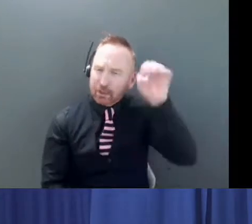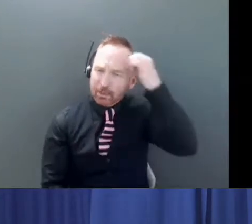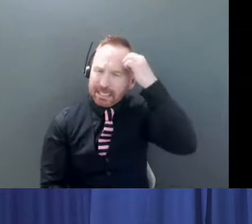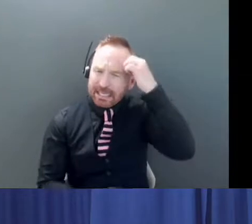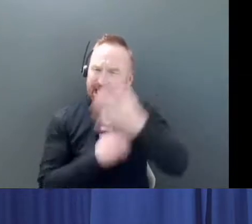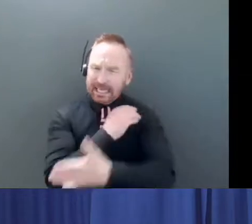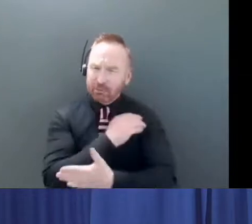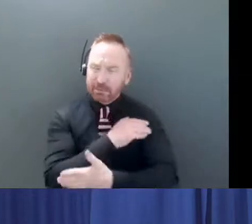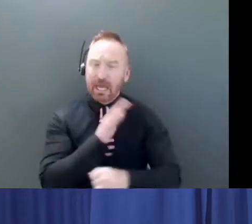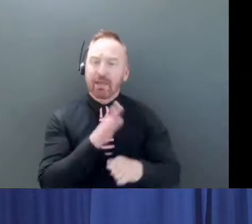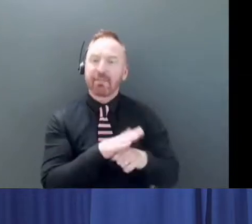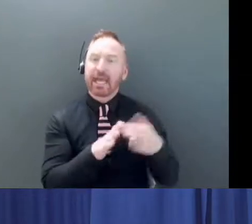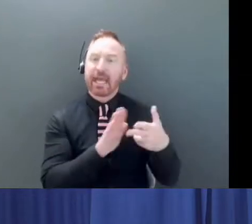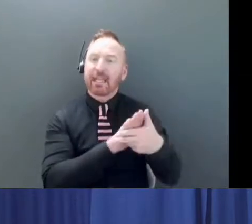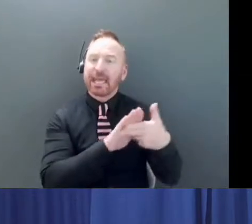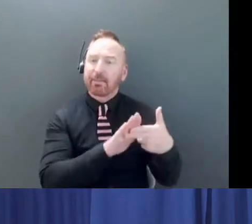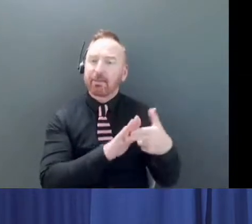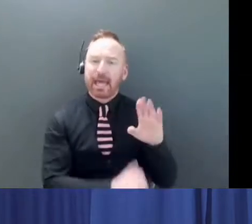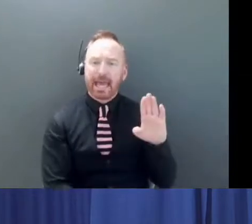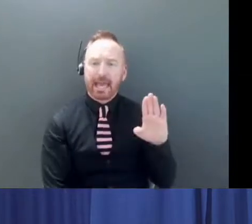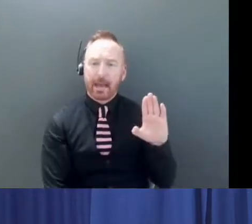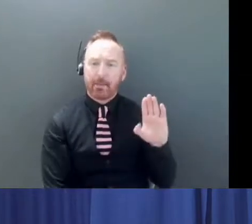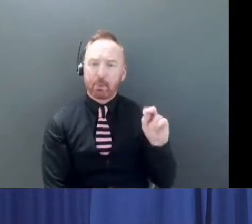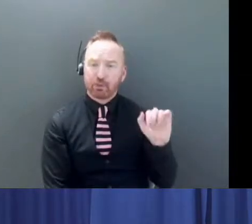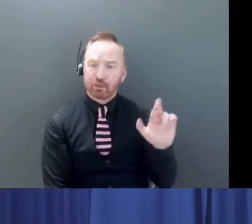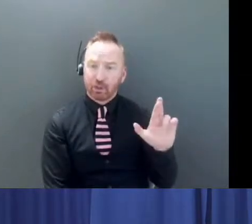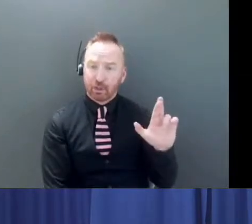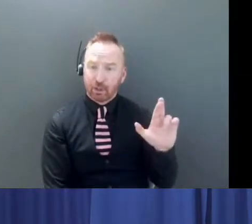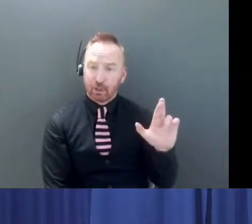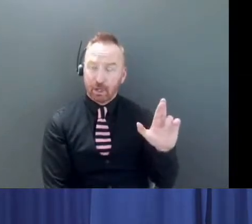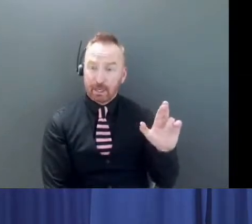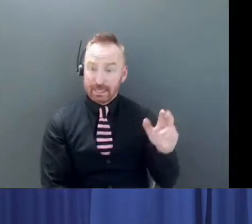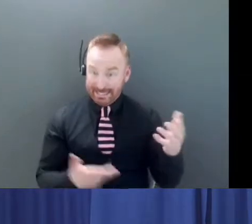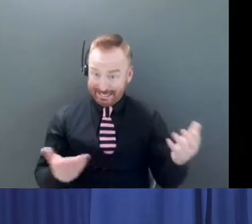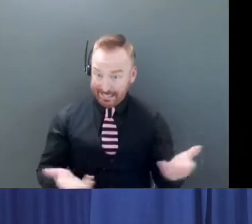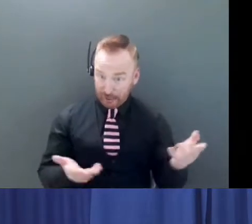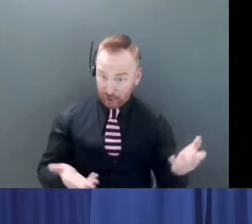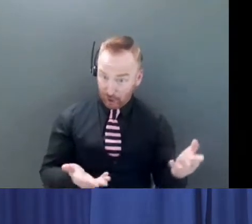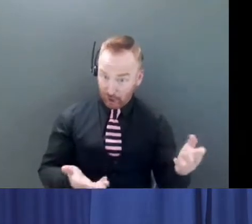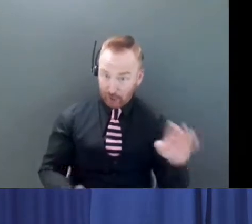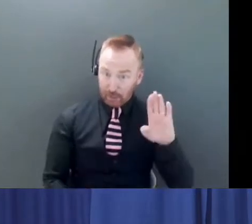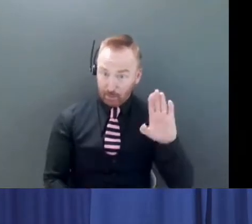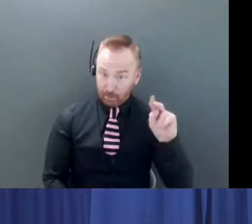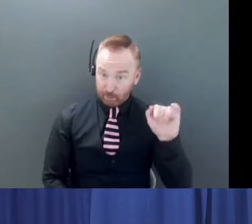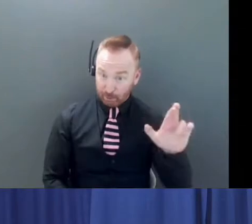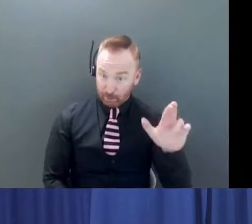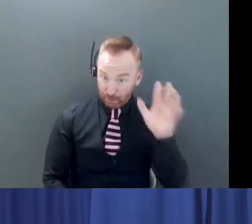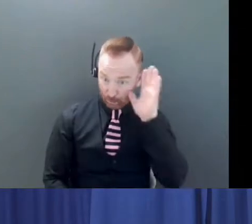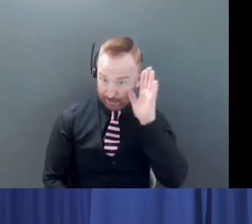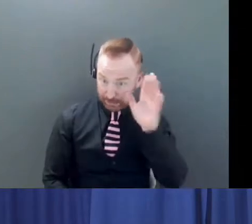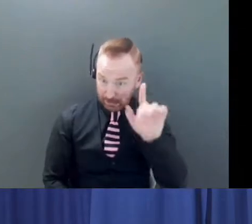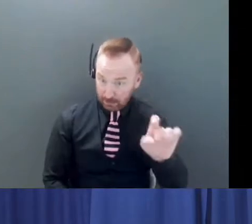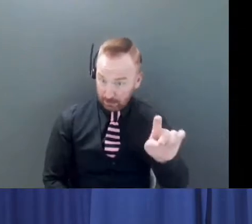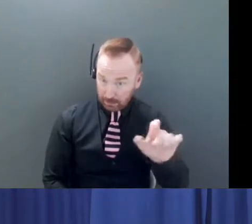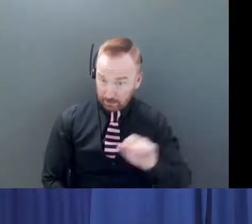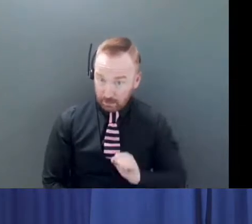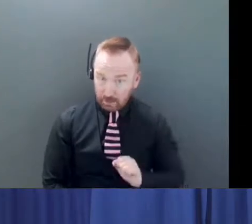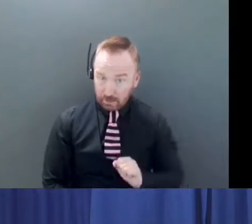Are we looking at booster shots here sometime in the future and